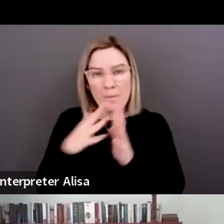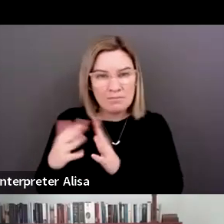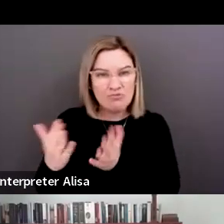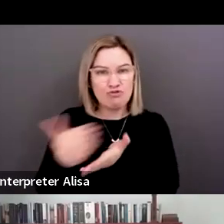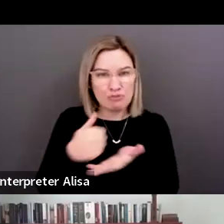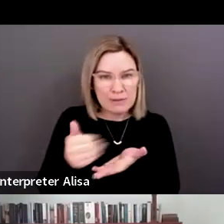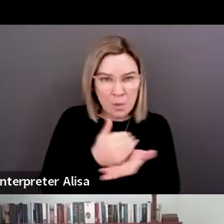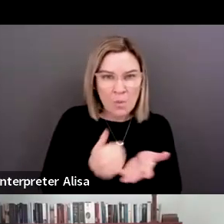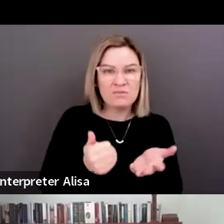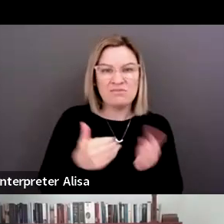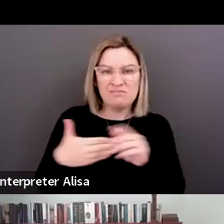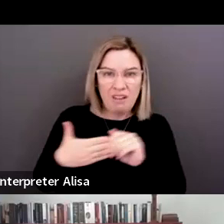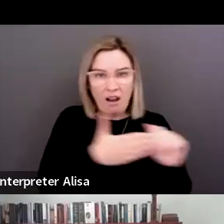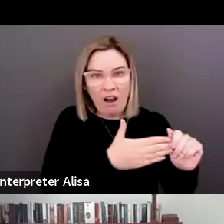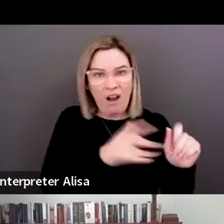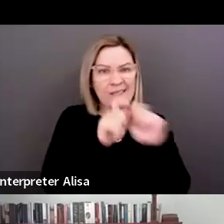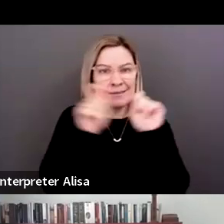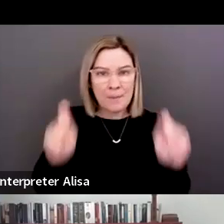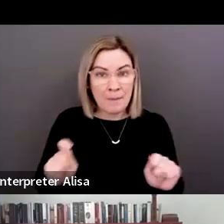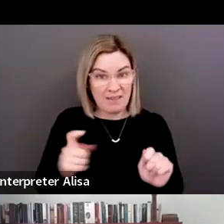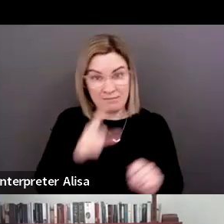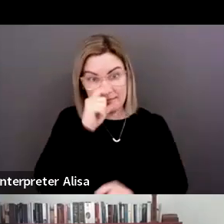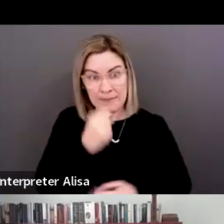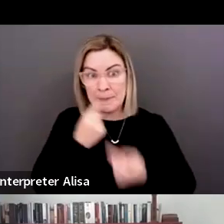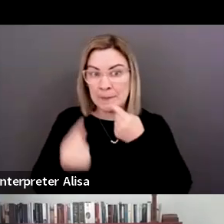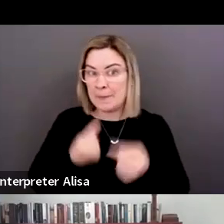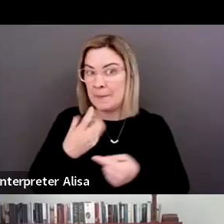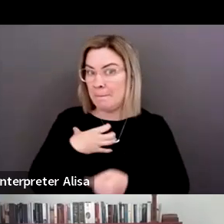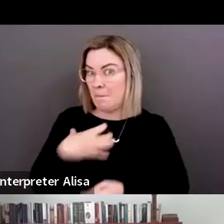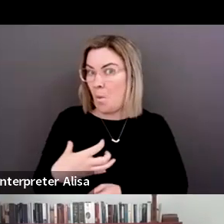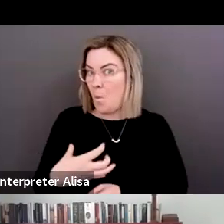support the sector move together on this. The website's got tools and